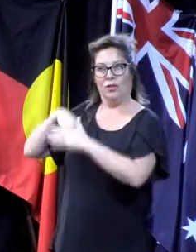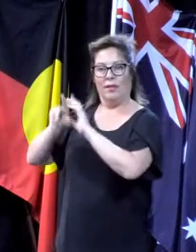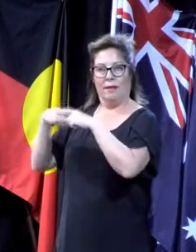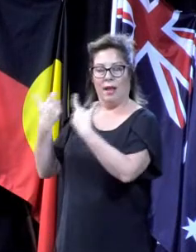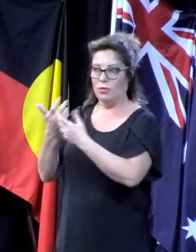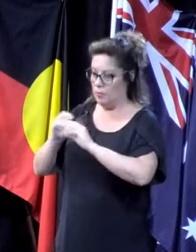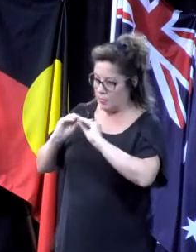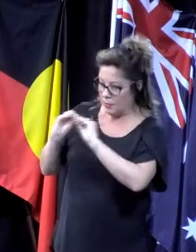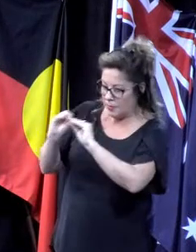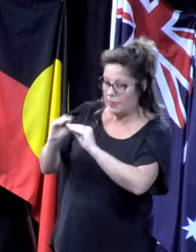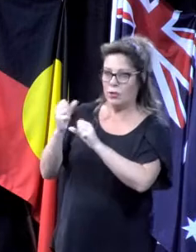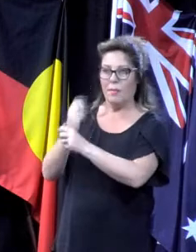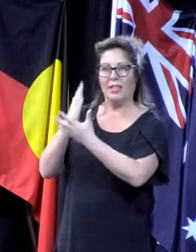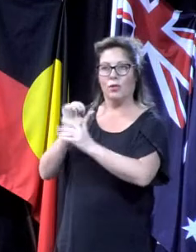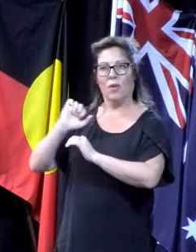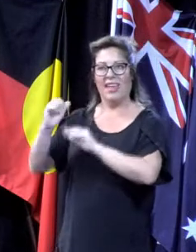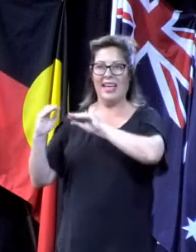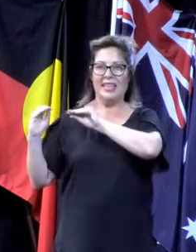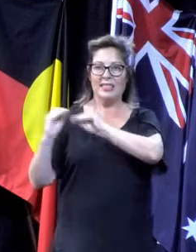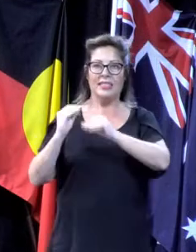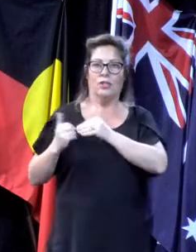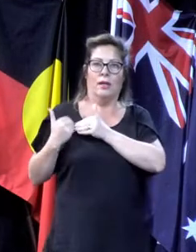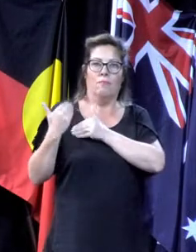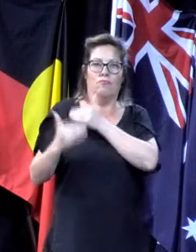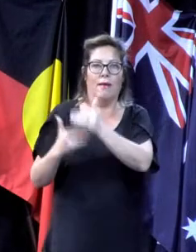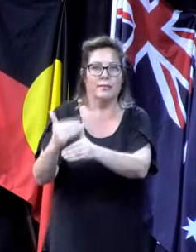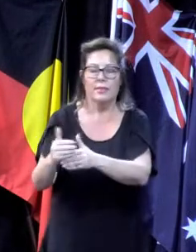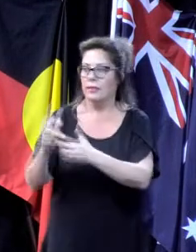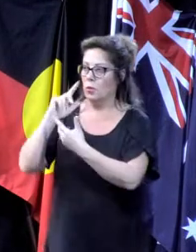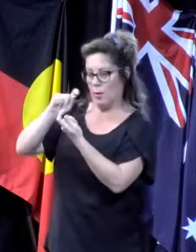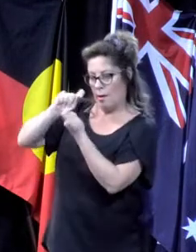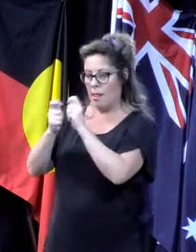that student with autism is successful in the day-to-day, six-hour delivery of curriculum.